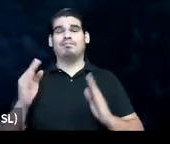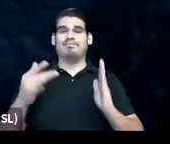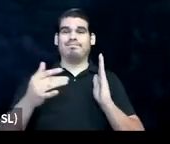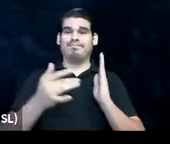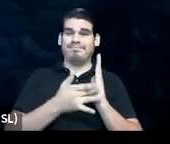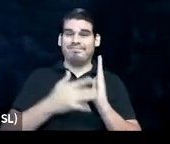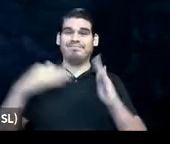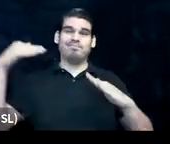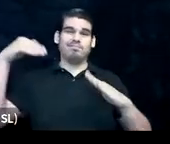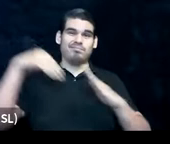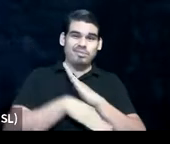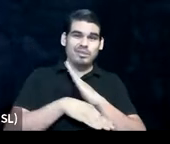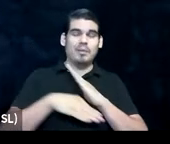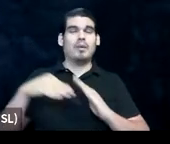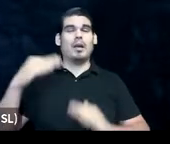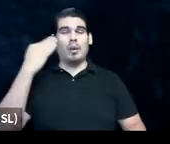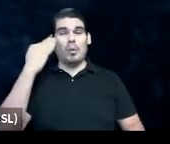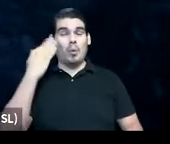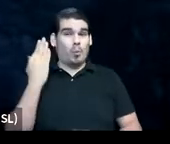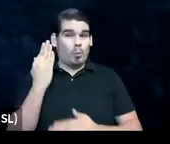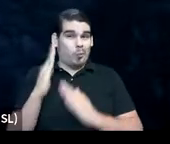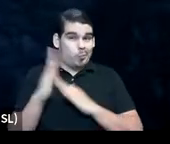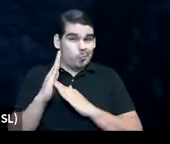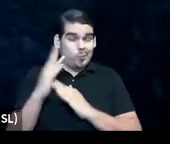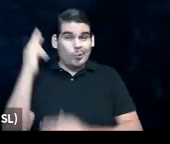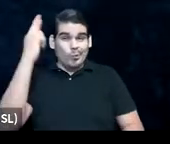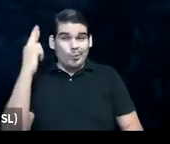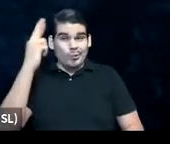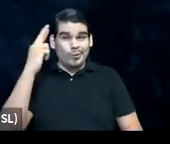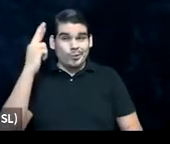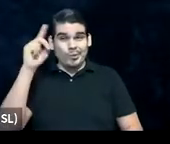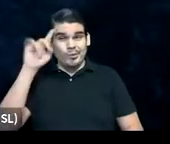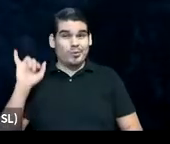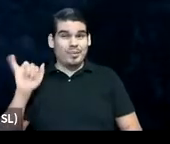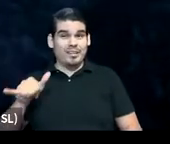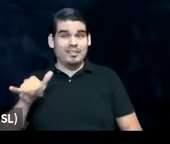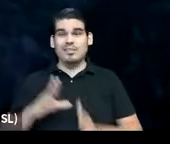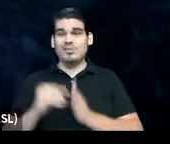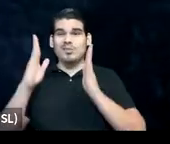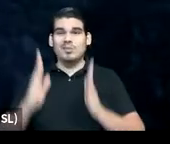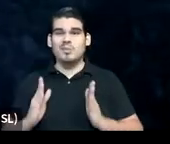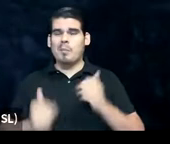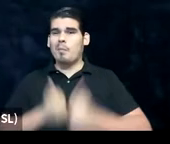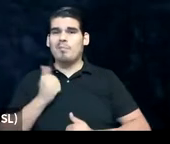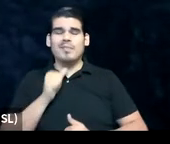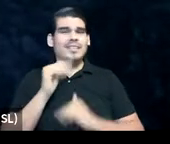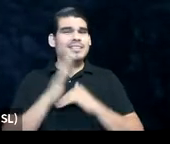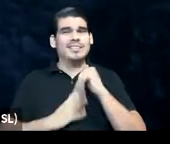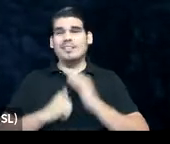If they don't have a computer. They're not comfortable doing the assignments or their cell phones or tablets or they sometimes they even have access to